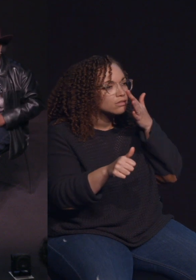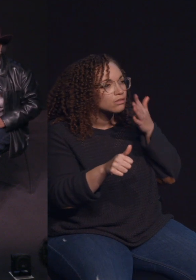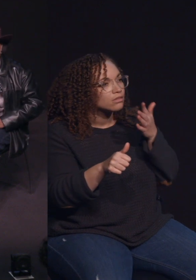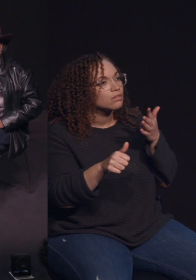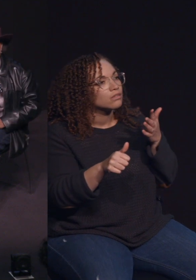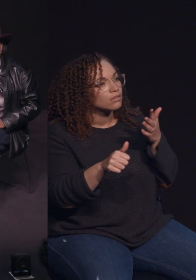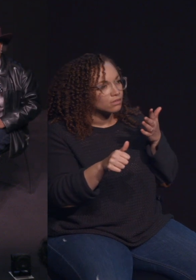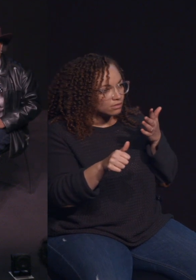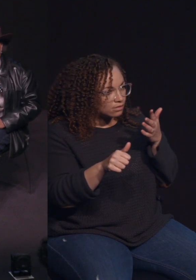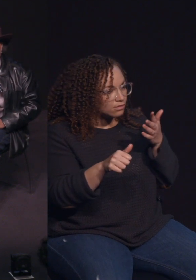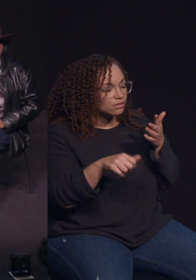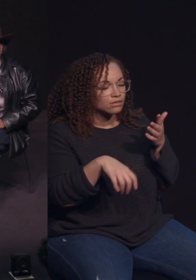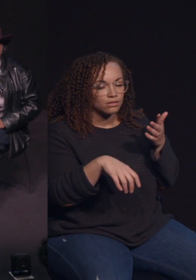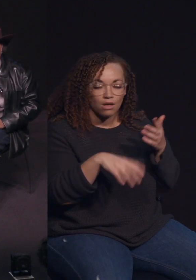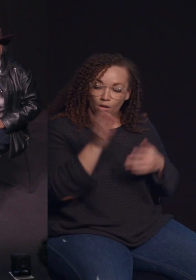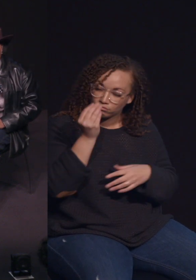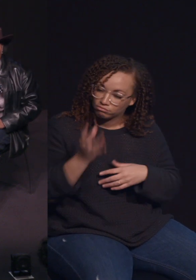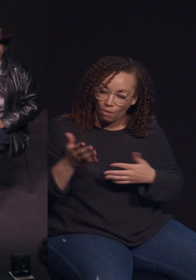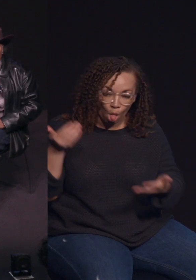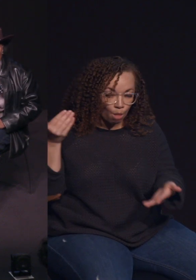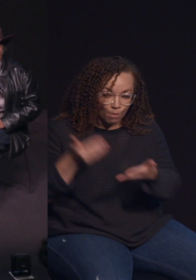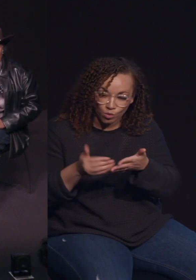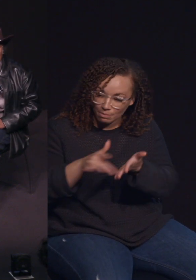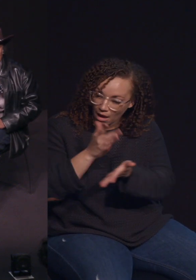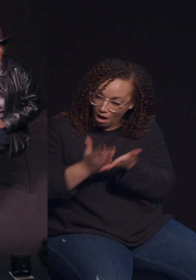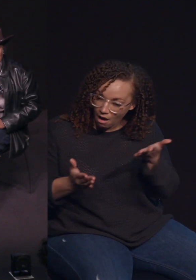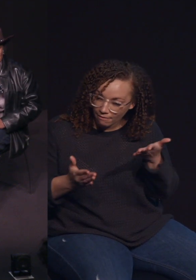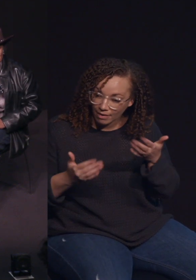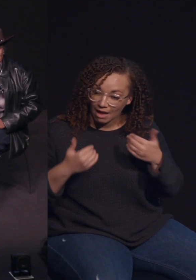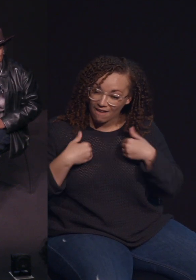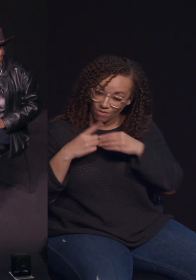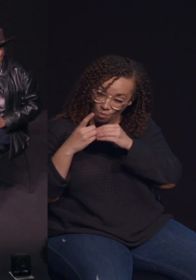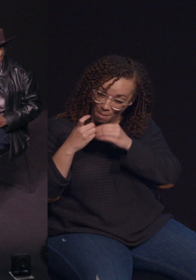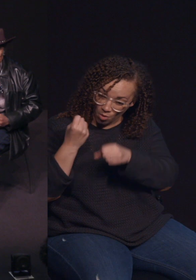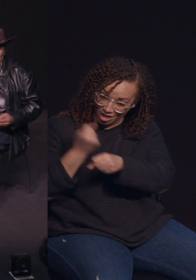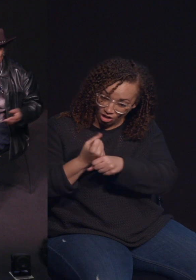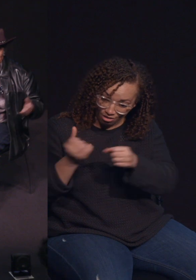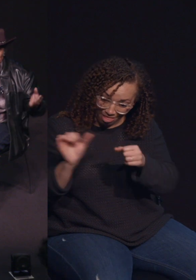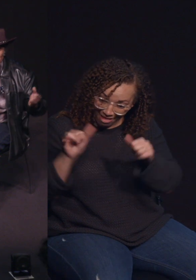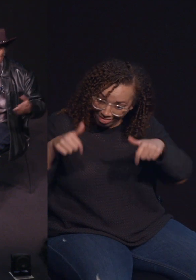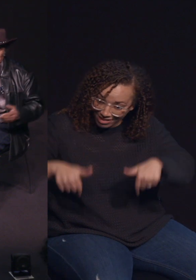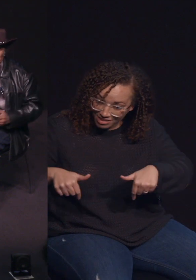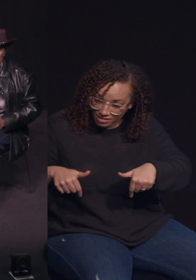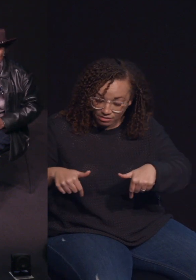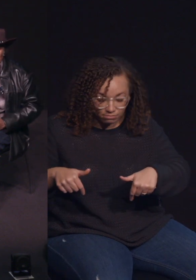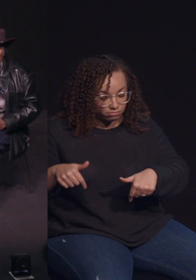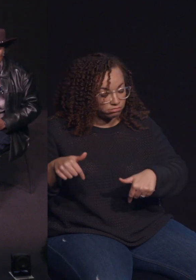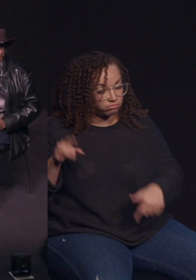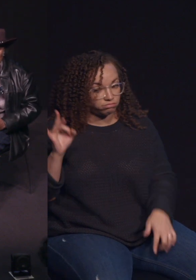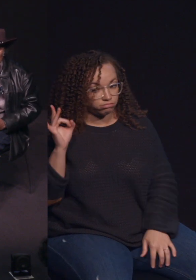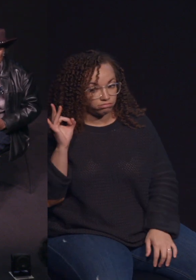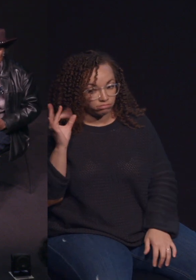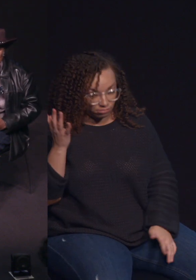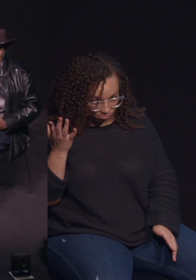"Amos, you almost got off the book." He said, "If you have another year like this, you know, you'll be getting off the book."